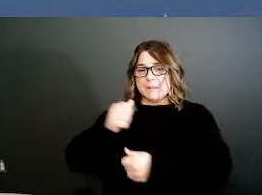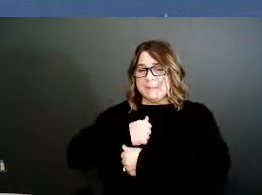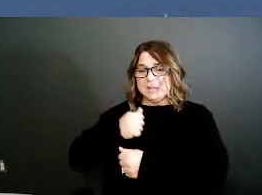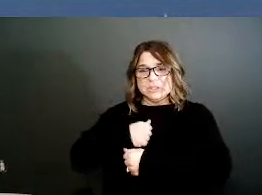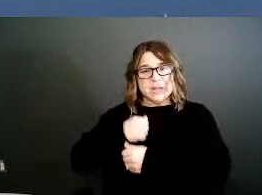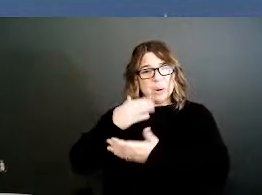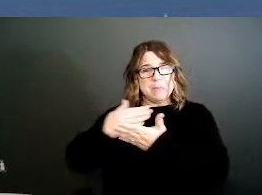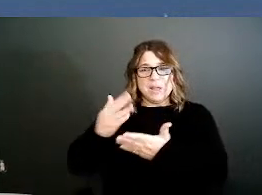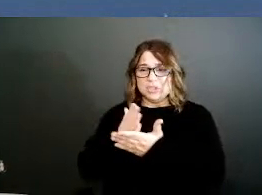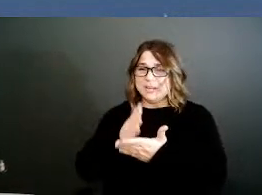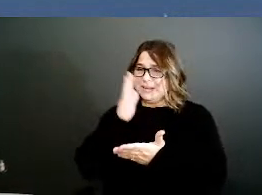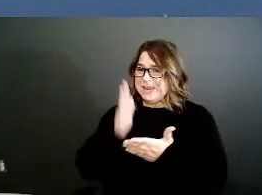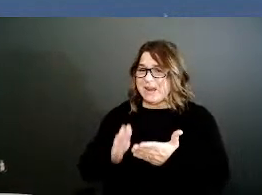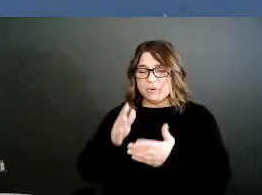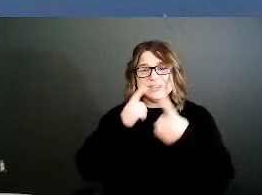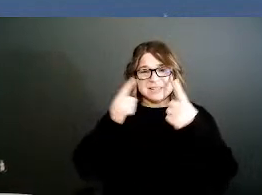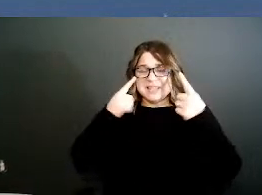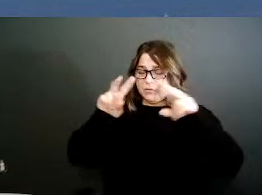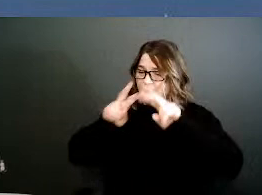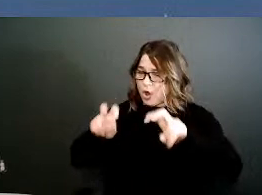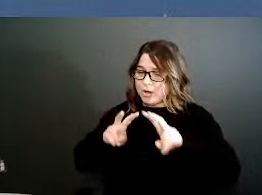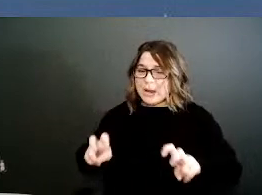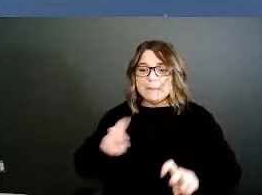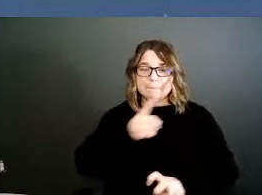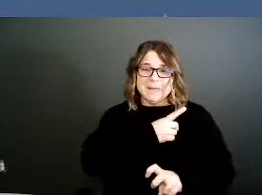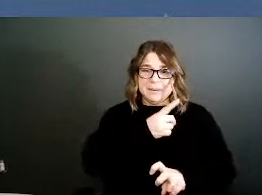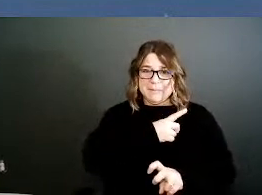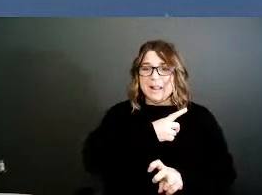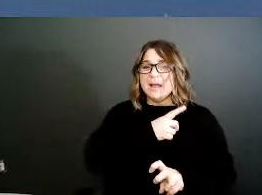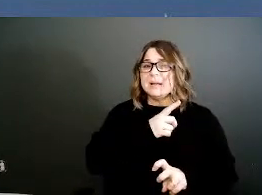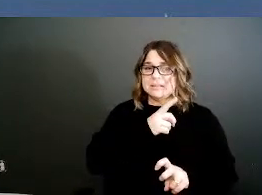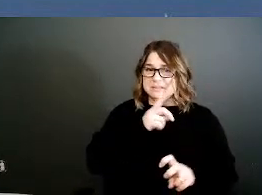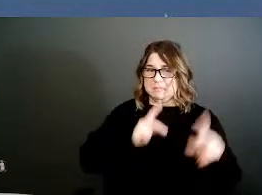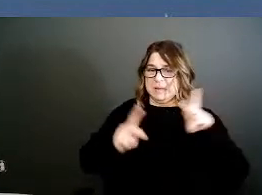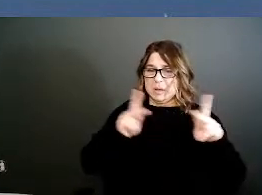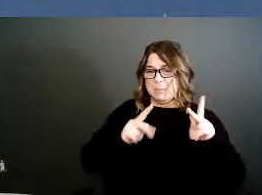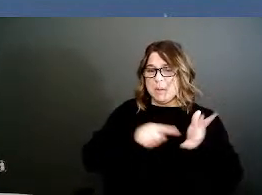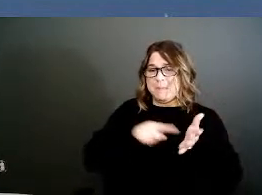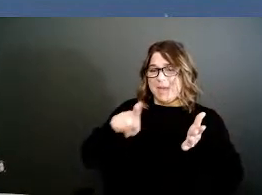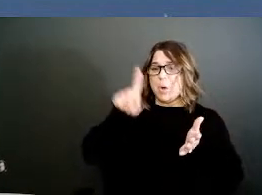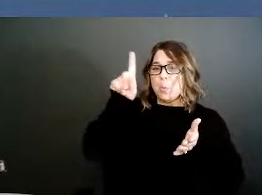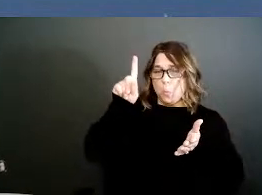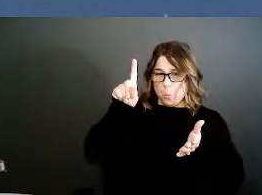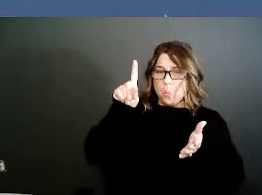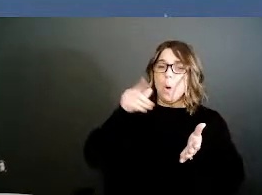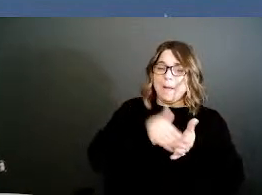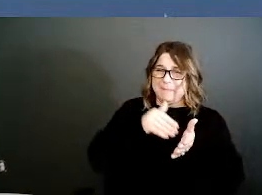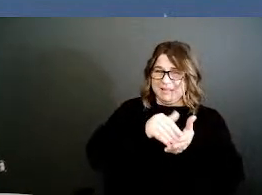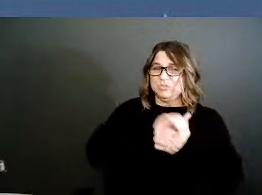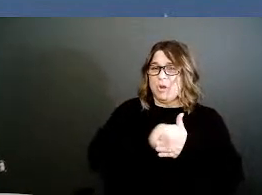MINNEAPOLIS RESIDENTS PAYING ABOUT $1 BILLION THIS YEAR, WHILE EXACERBATING CRISES OF REFUGEES AND CLIMATE CATASTROPHE.